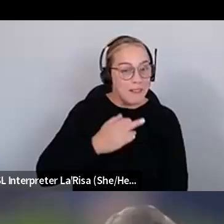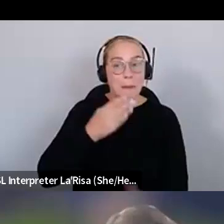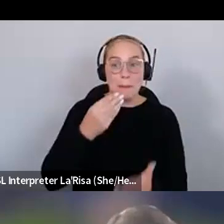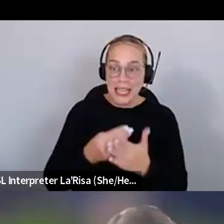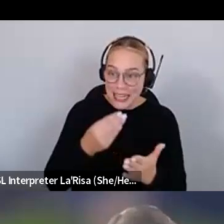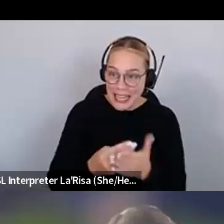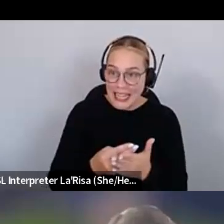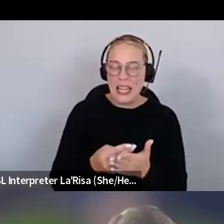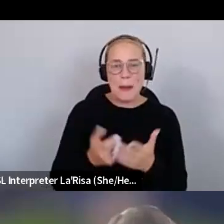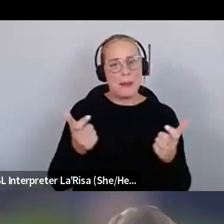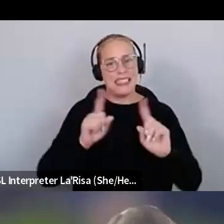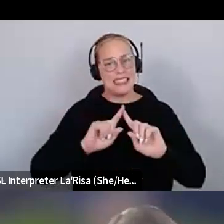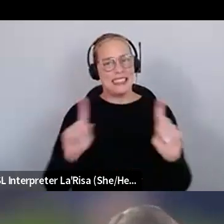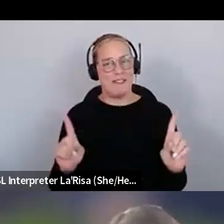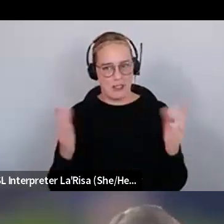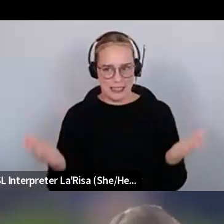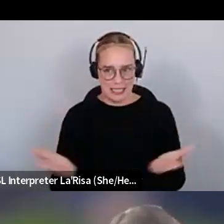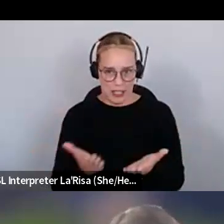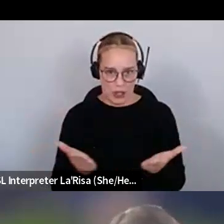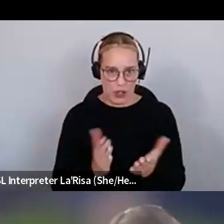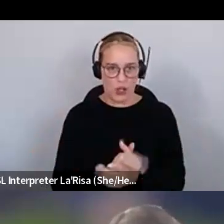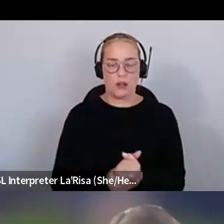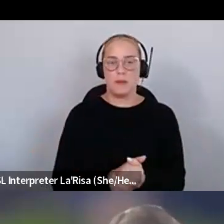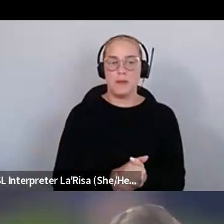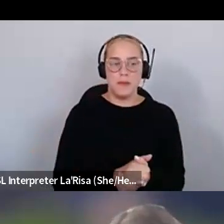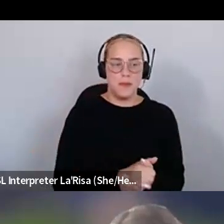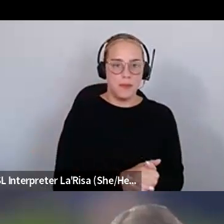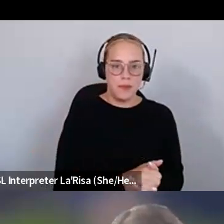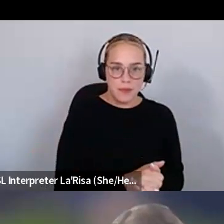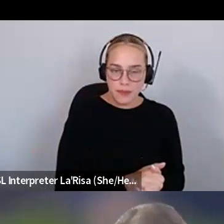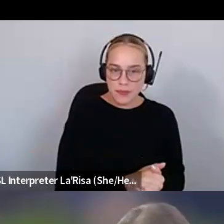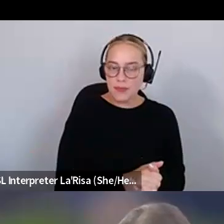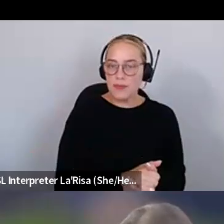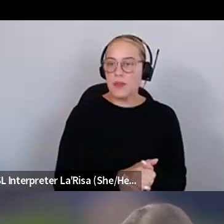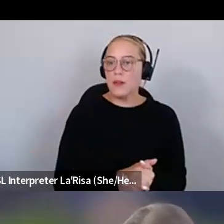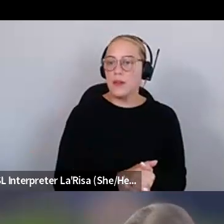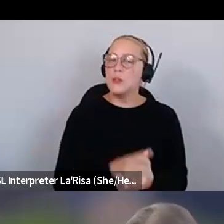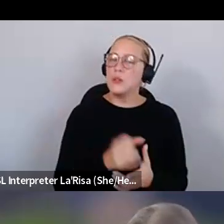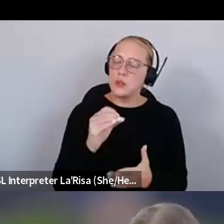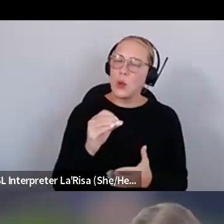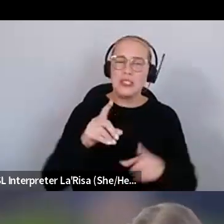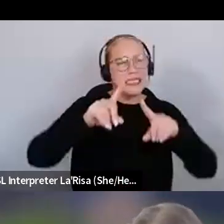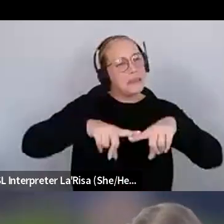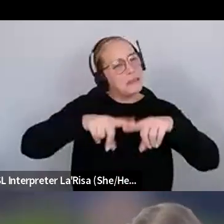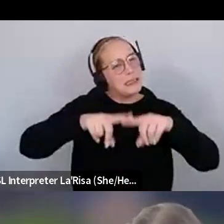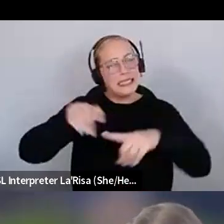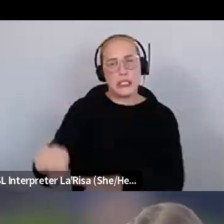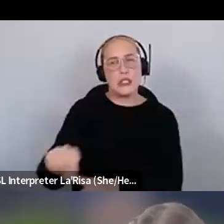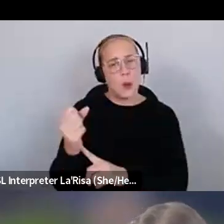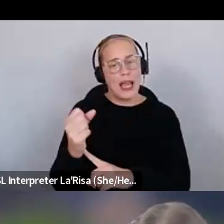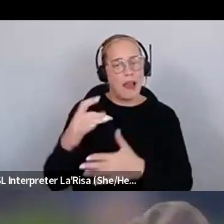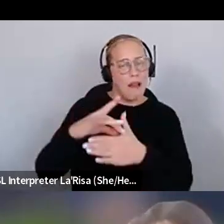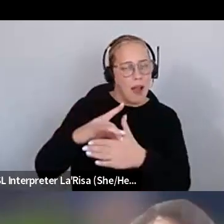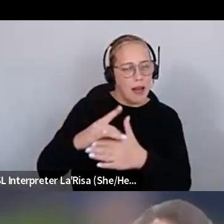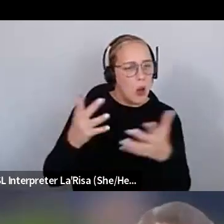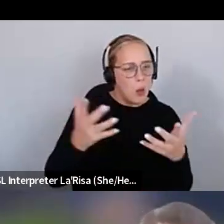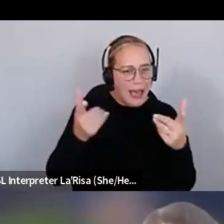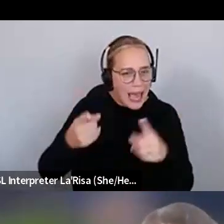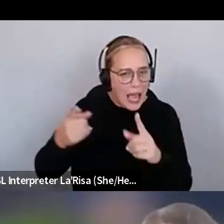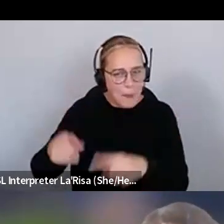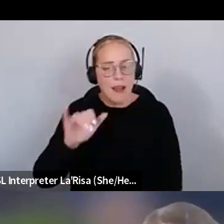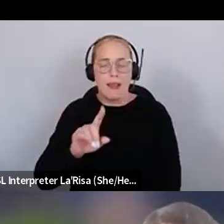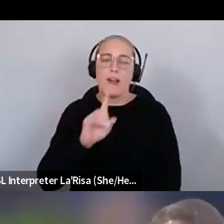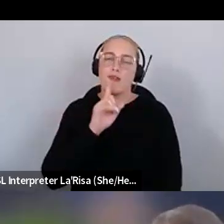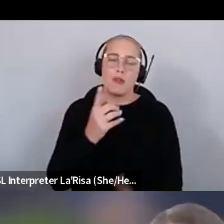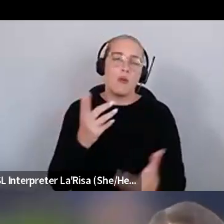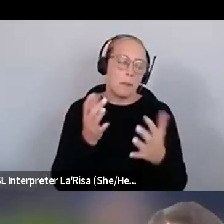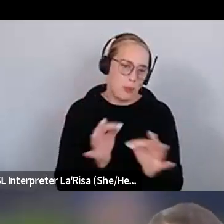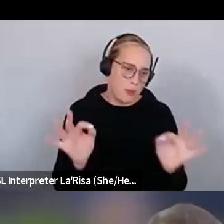call it kindergarten ASL. I have been in person in public situations --